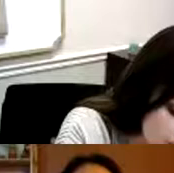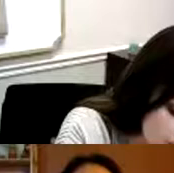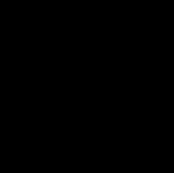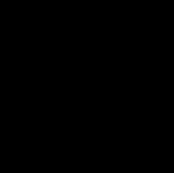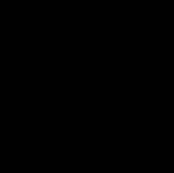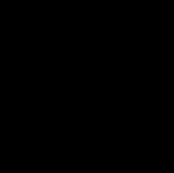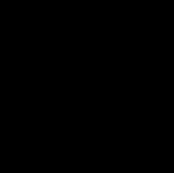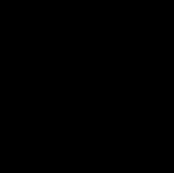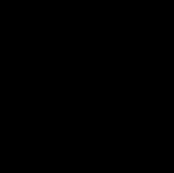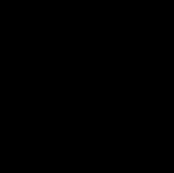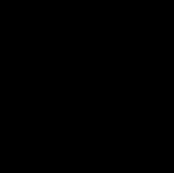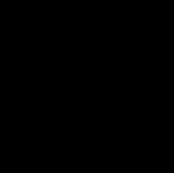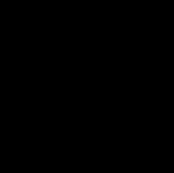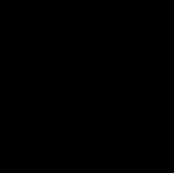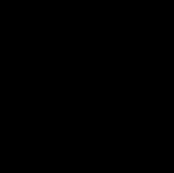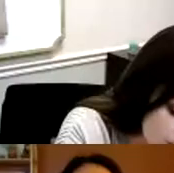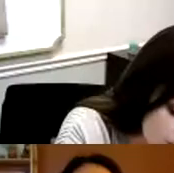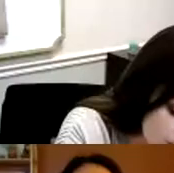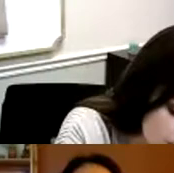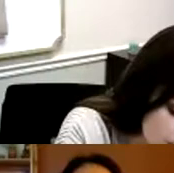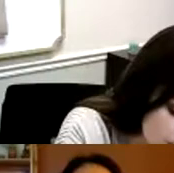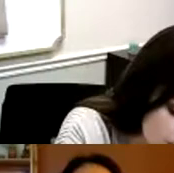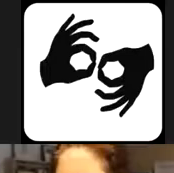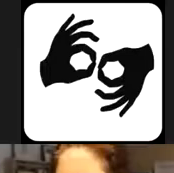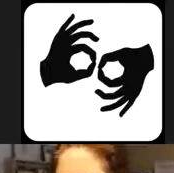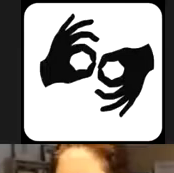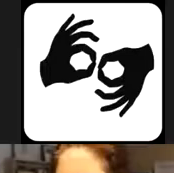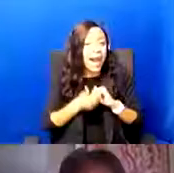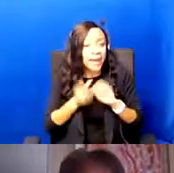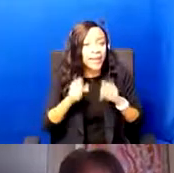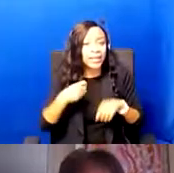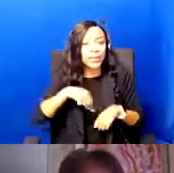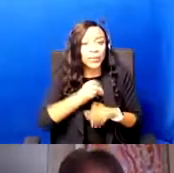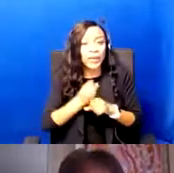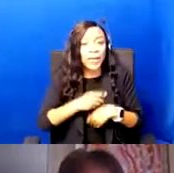And so what can we do to forge and foster those relationships so that we can